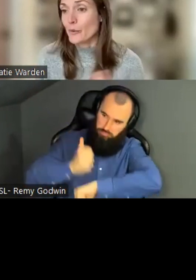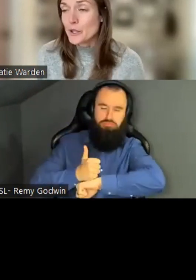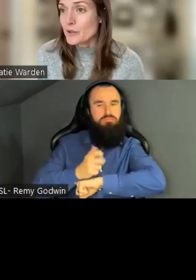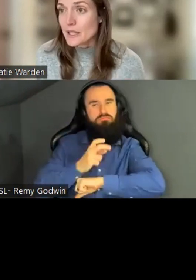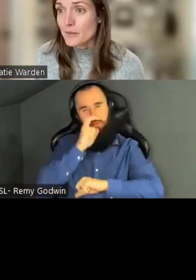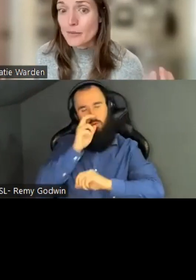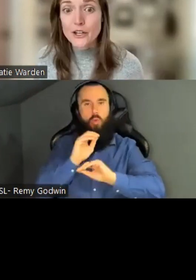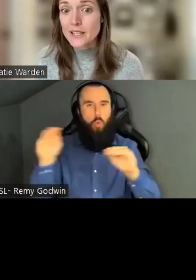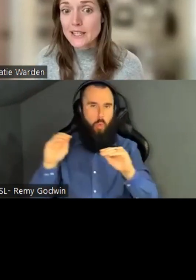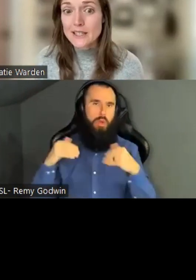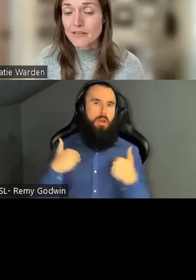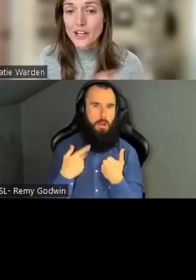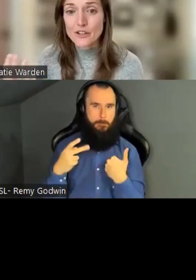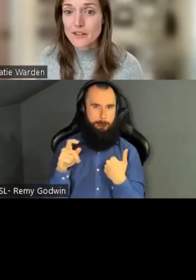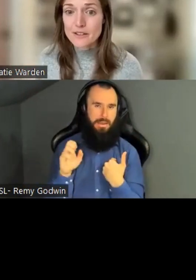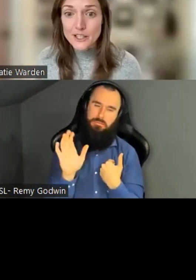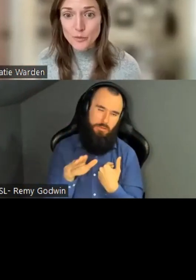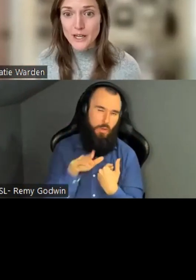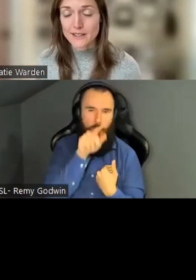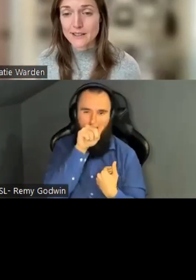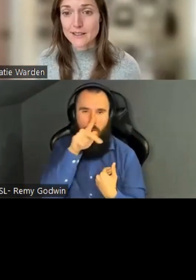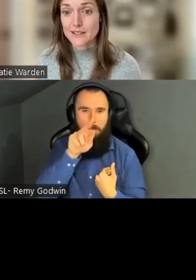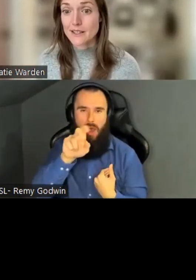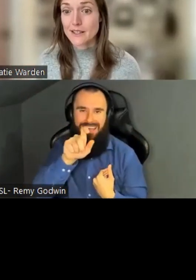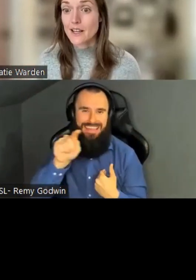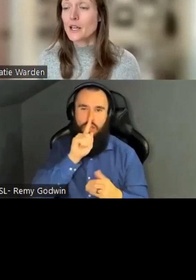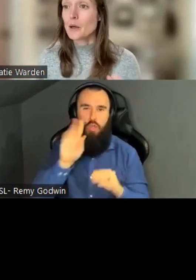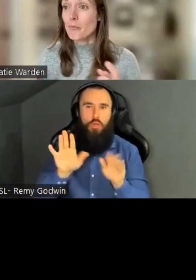We don't need parakeets flying around dental practices,